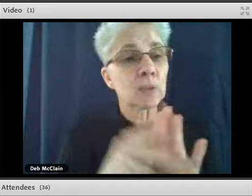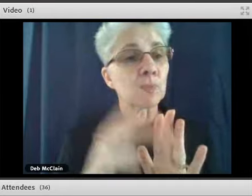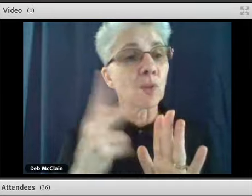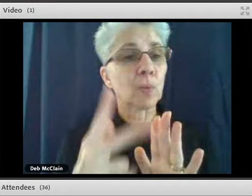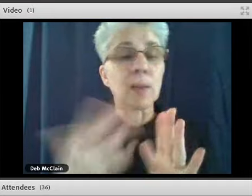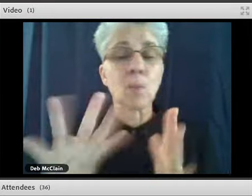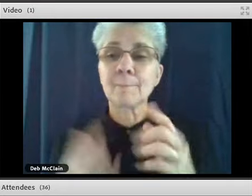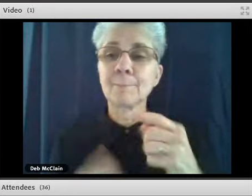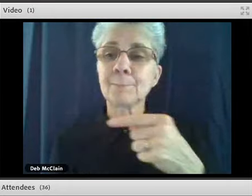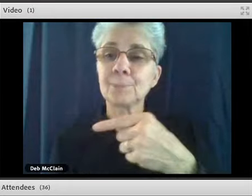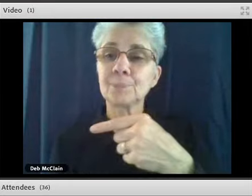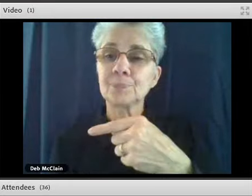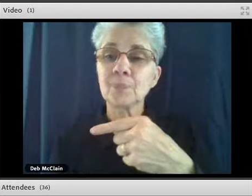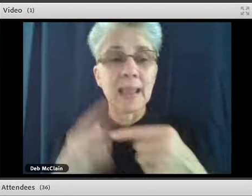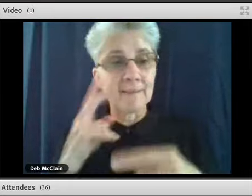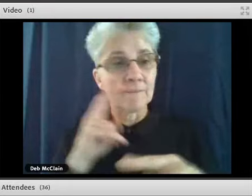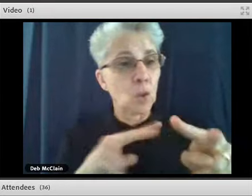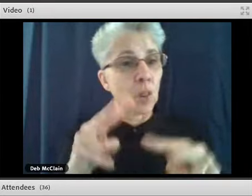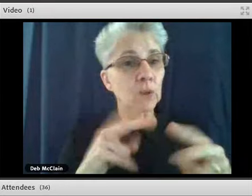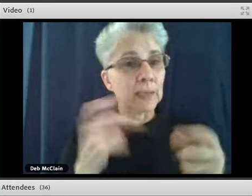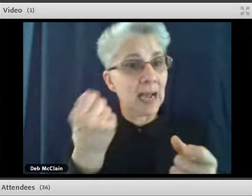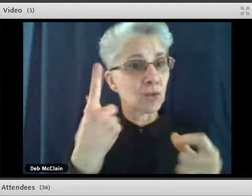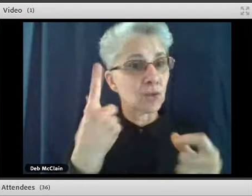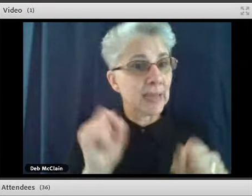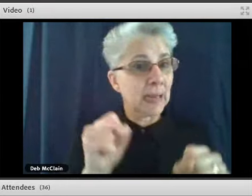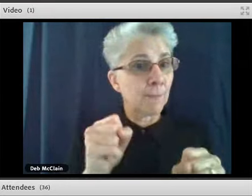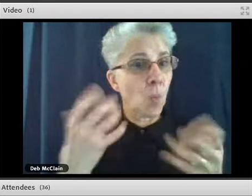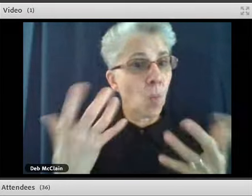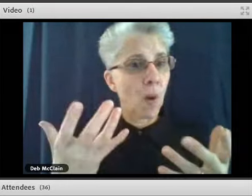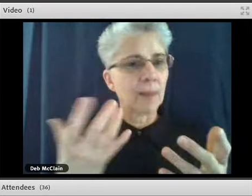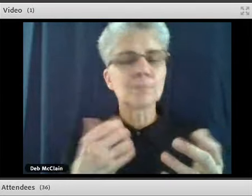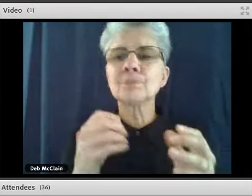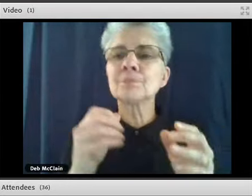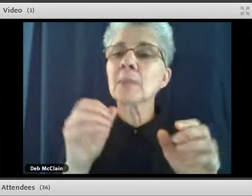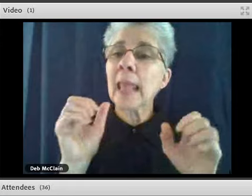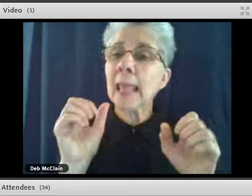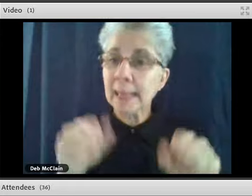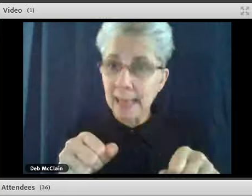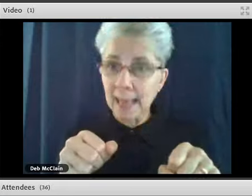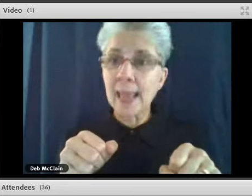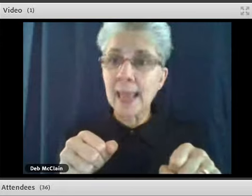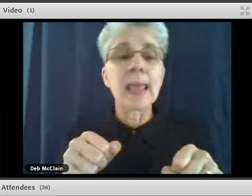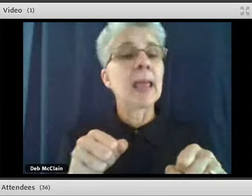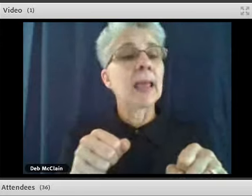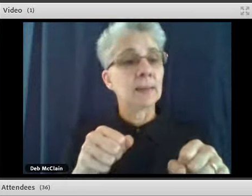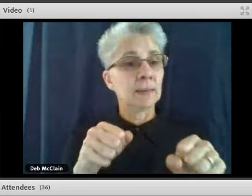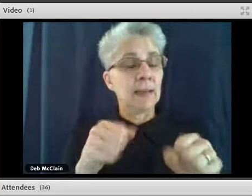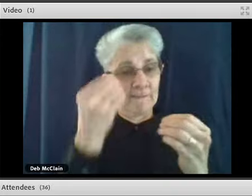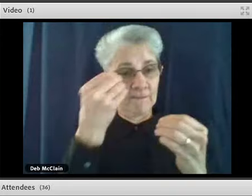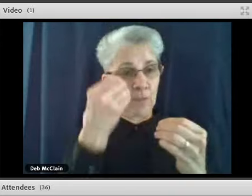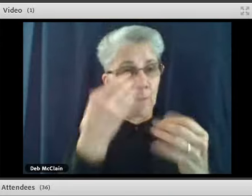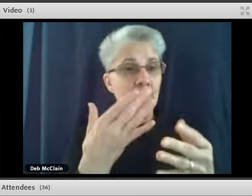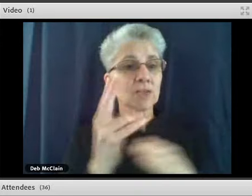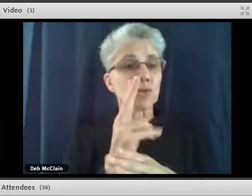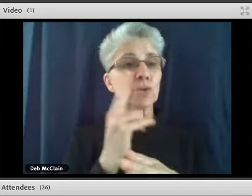Okay, so, principle three. If you look at understandable, that means that, again, information and the operation